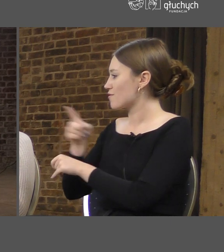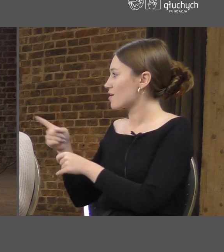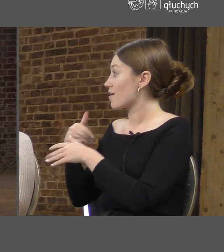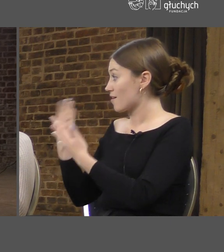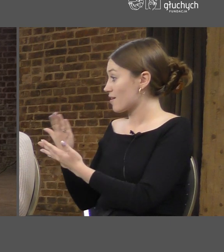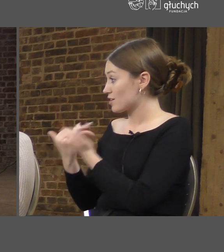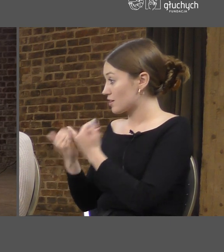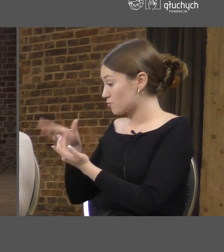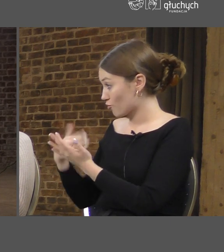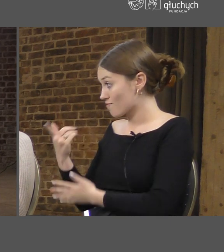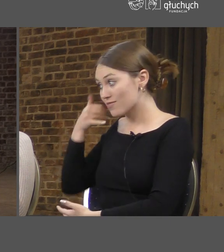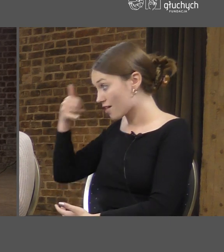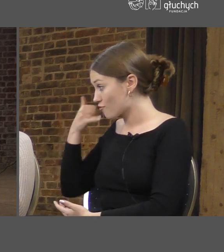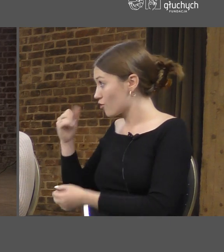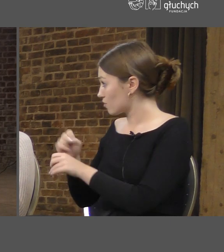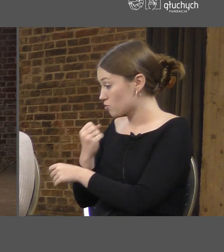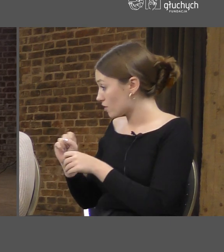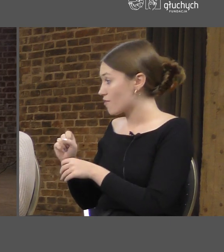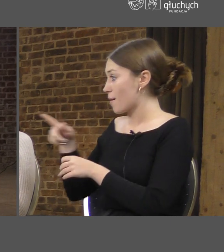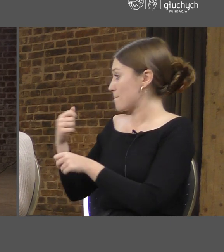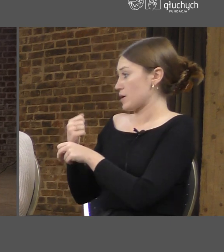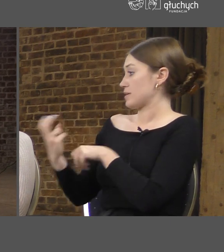"If you can't make phone calls, well then you're not fit for the job".